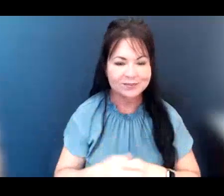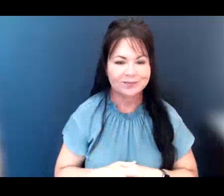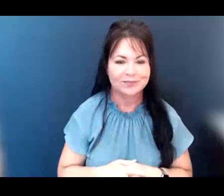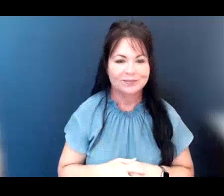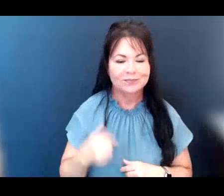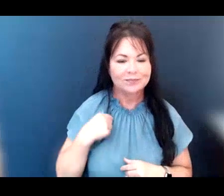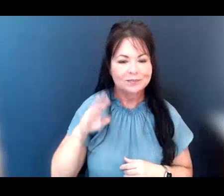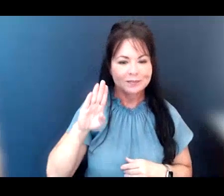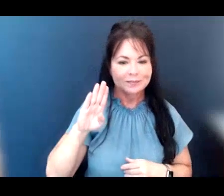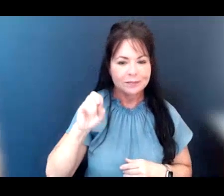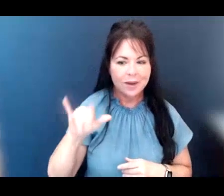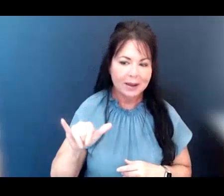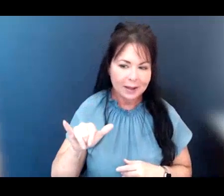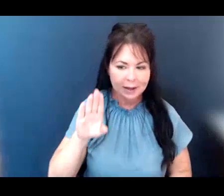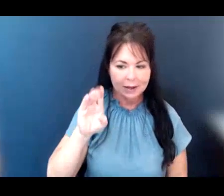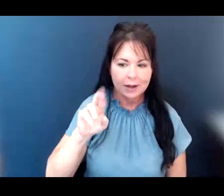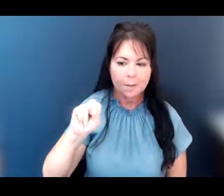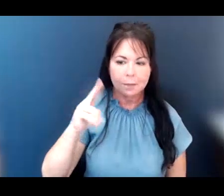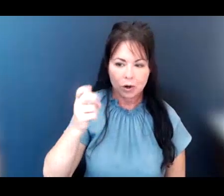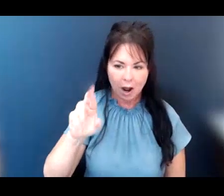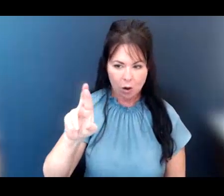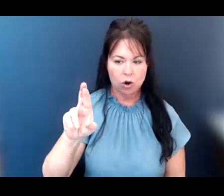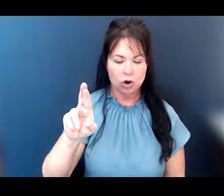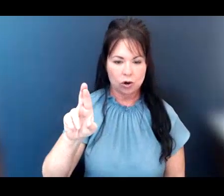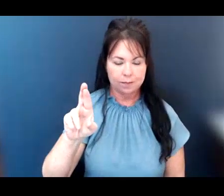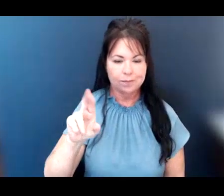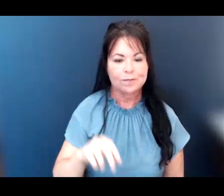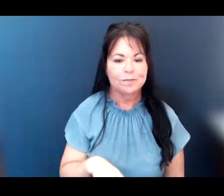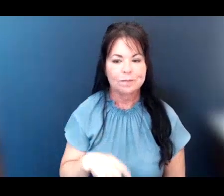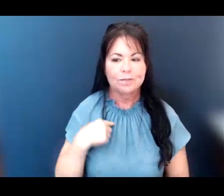I work for the Minnesota IT Services, partnering with the Minnesota Department of Health.